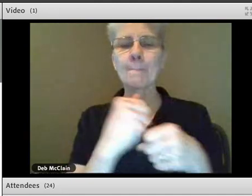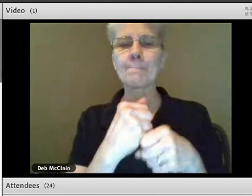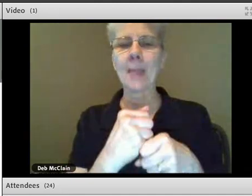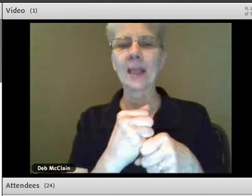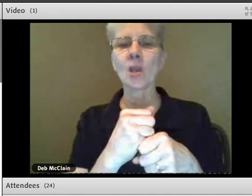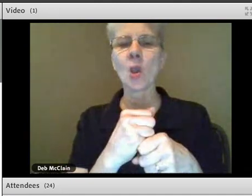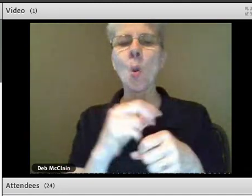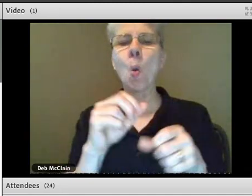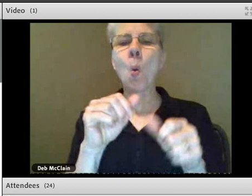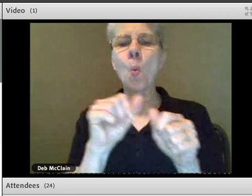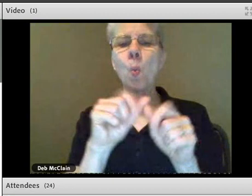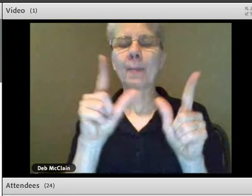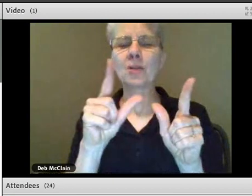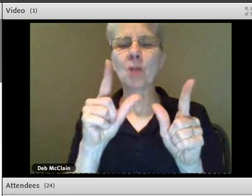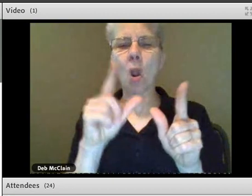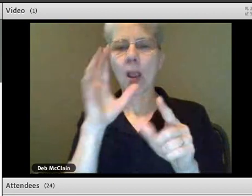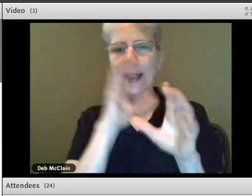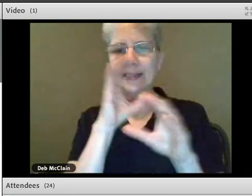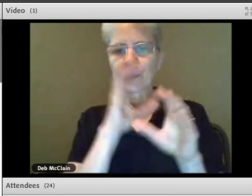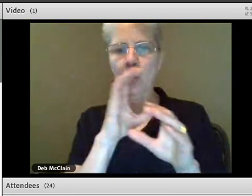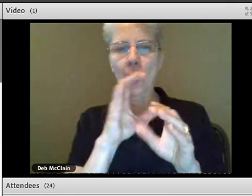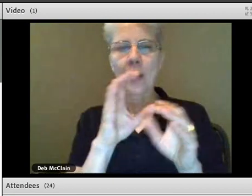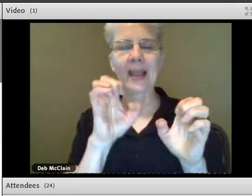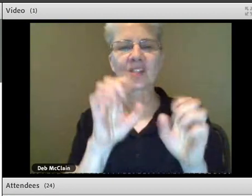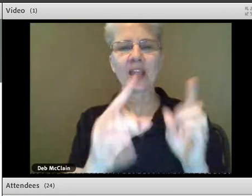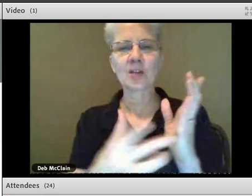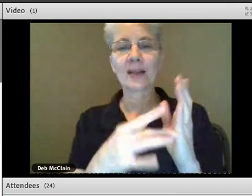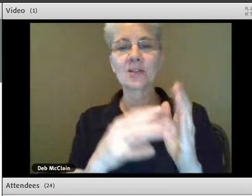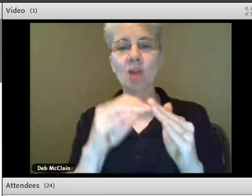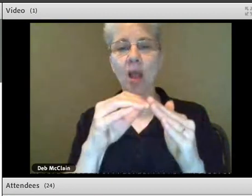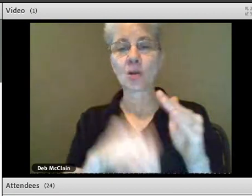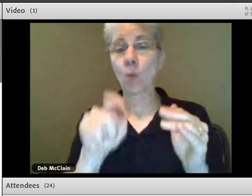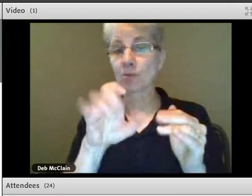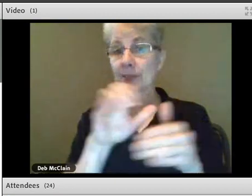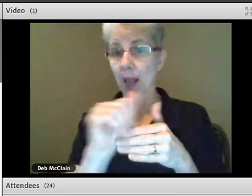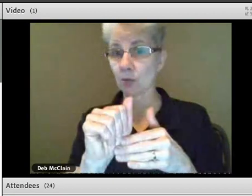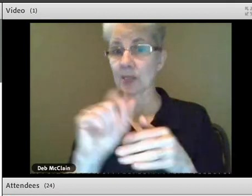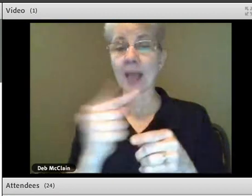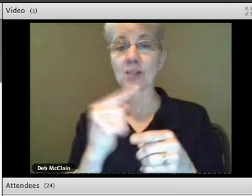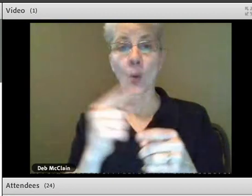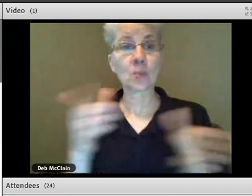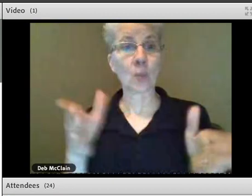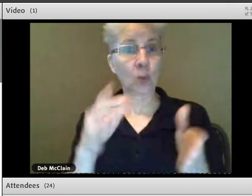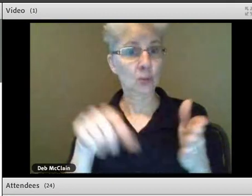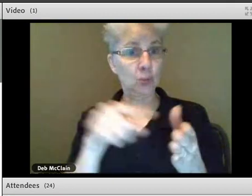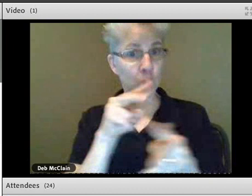Exploring Educational Technology Under $100." As always, we encourage you to keep an eye